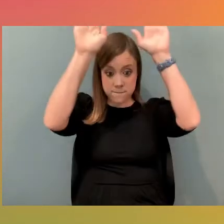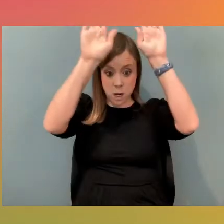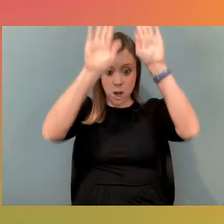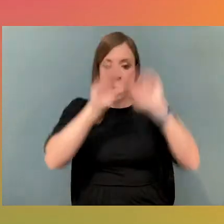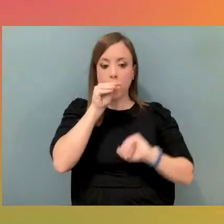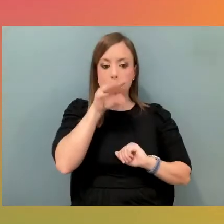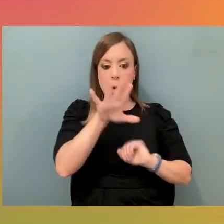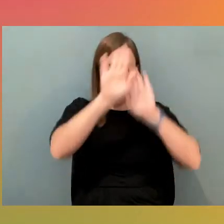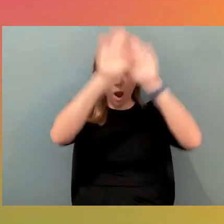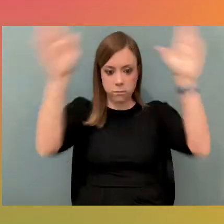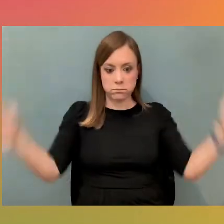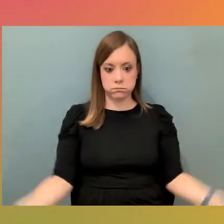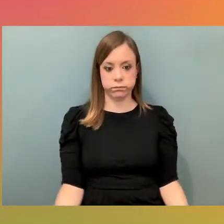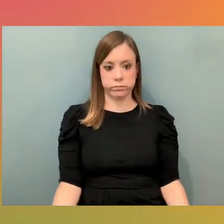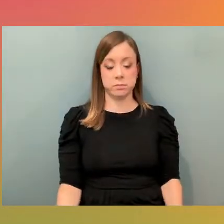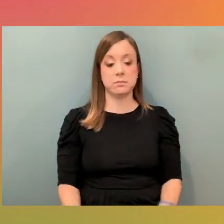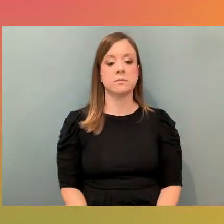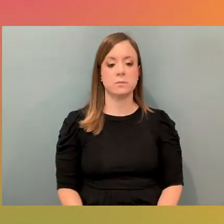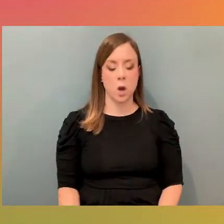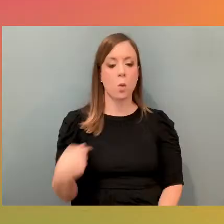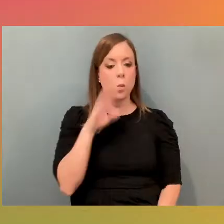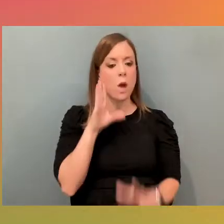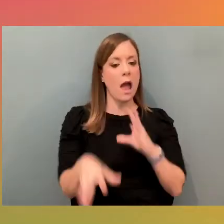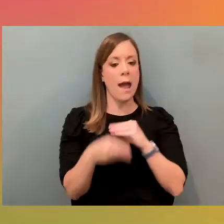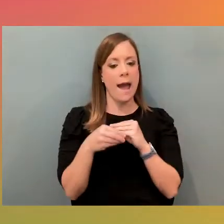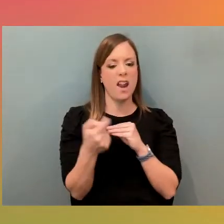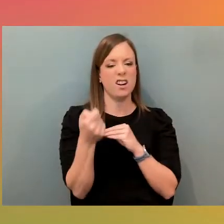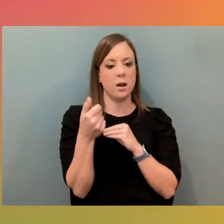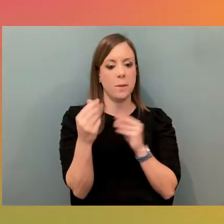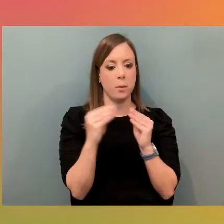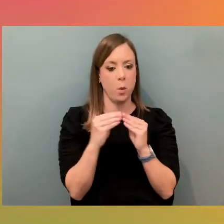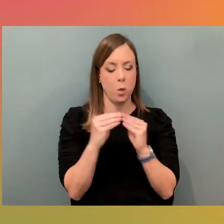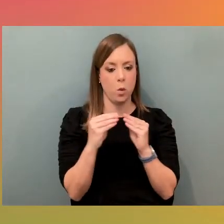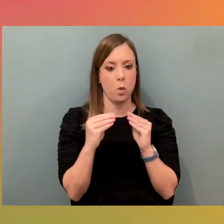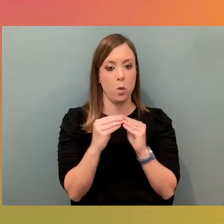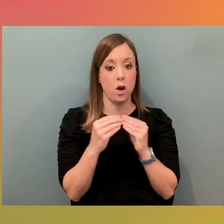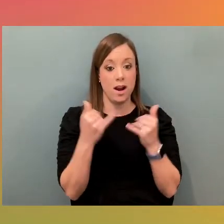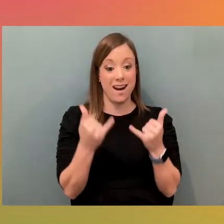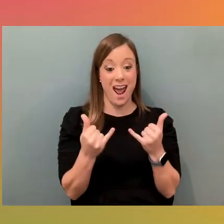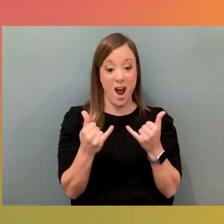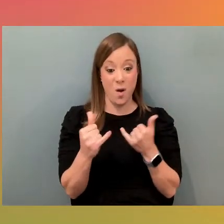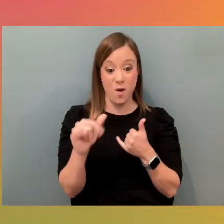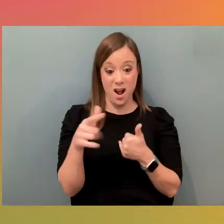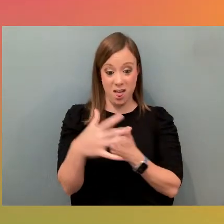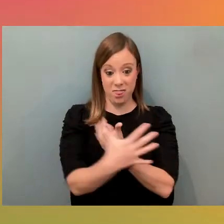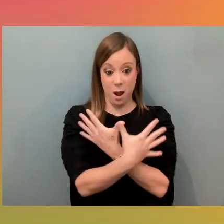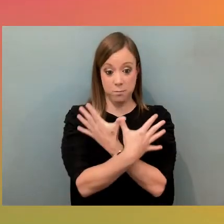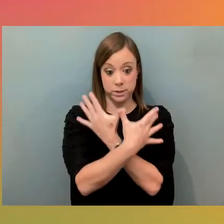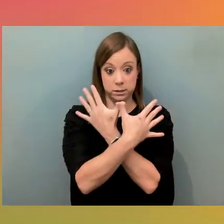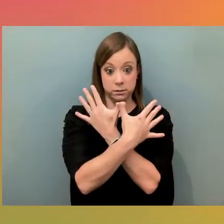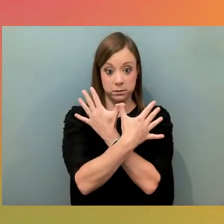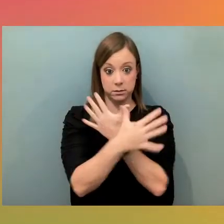EXHALE FOLD. INHALE RISE ALL THE WAY UP. AND EXHALE ARMS BY YOUR SIDE. OKAY. WE WILL ADD ON A LITTLE BIT